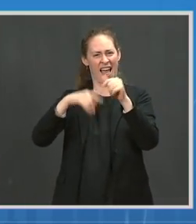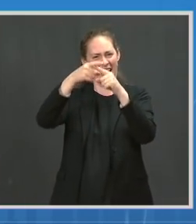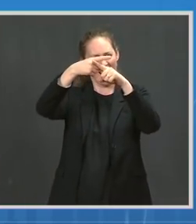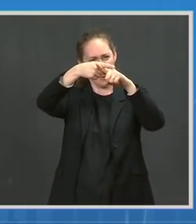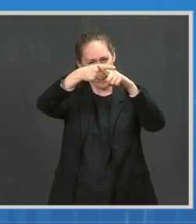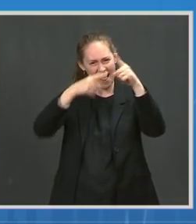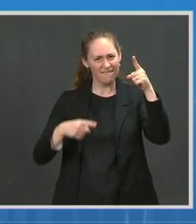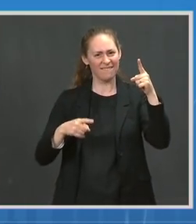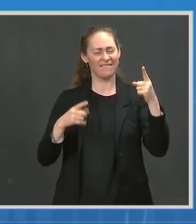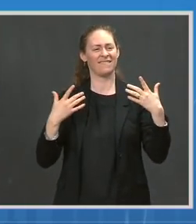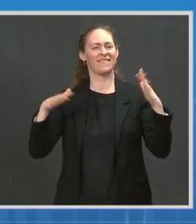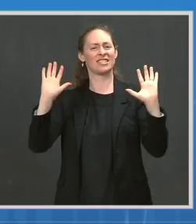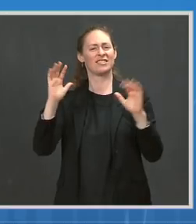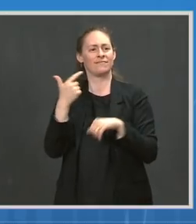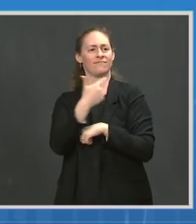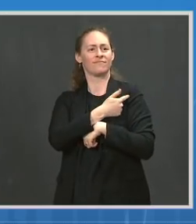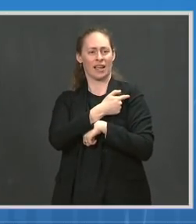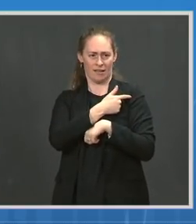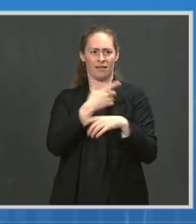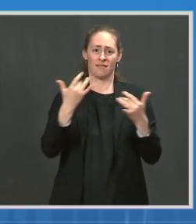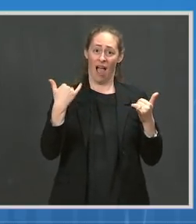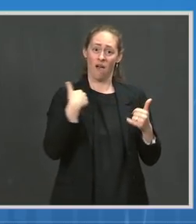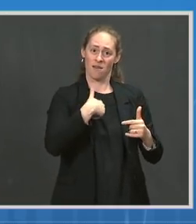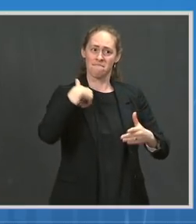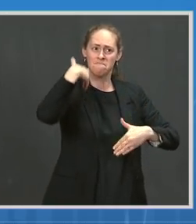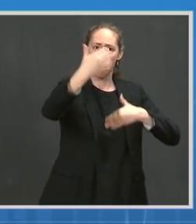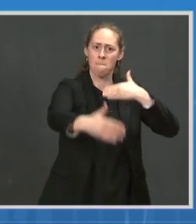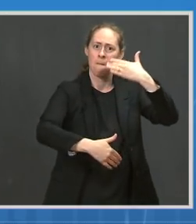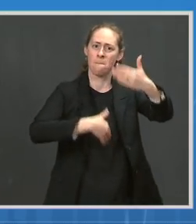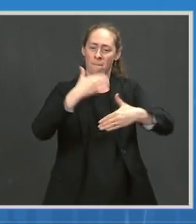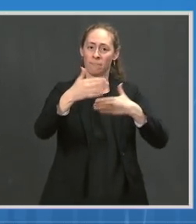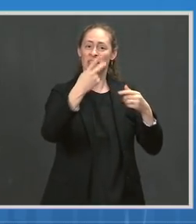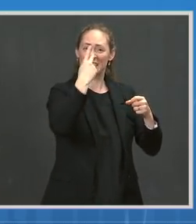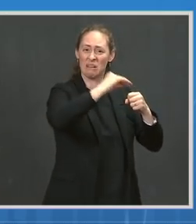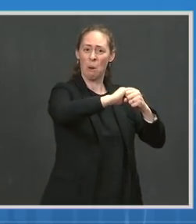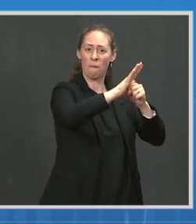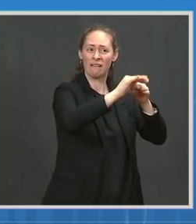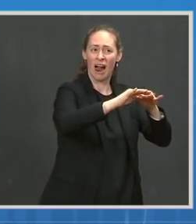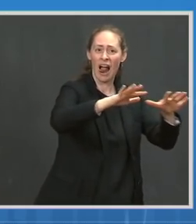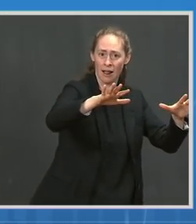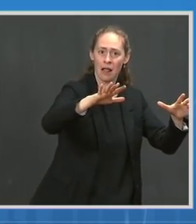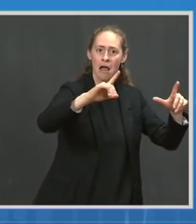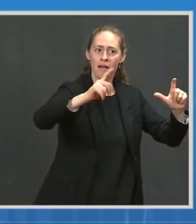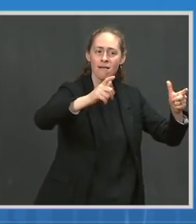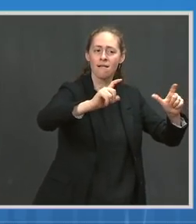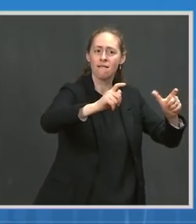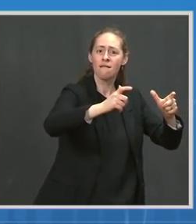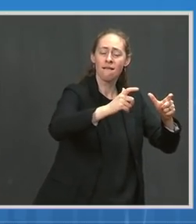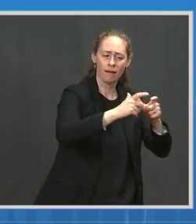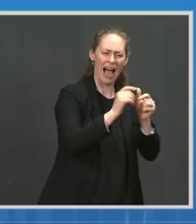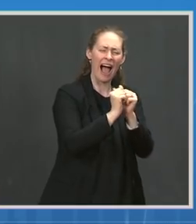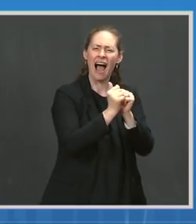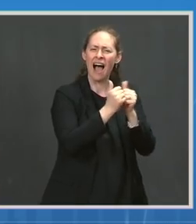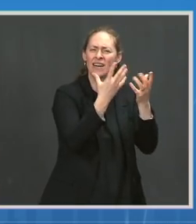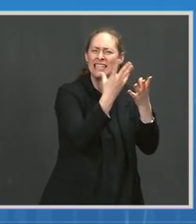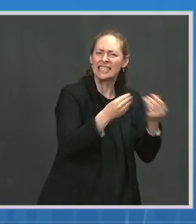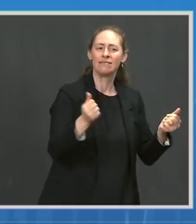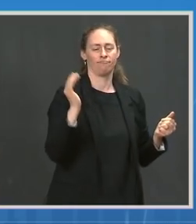winning this war against COVID-19 takes all of us doing our part. So, here's my direct plea to everyone listening: